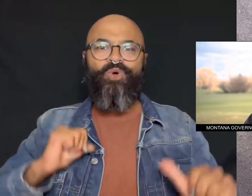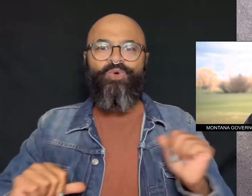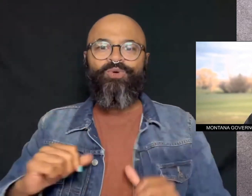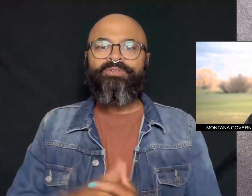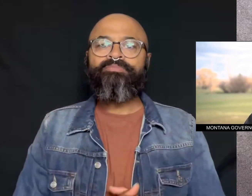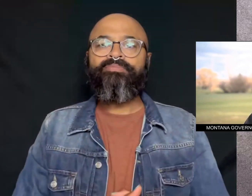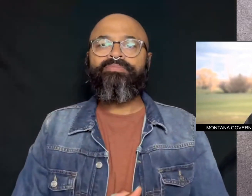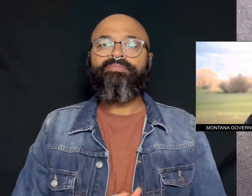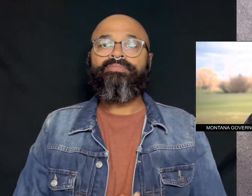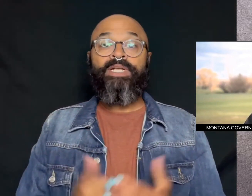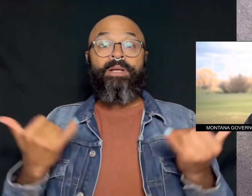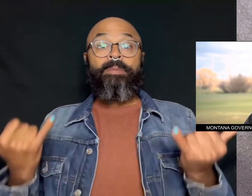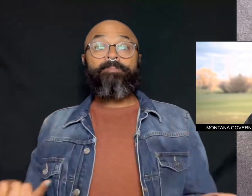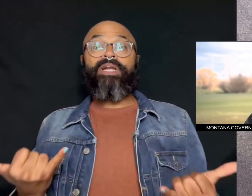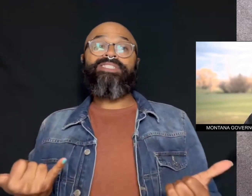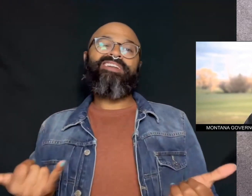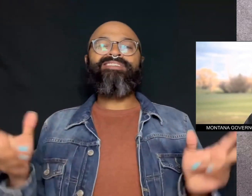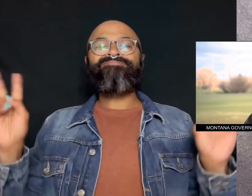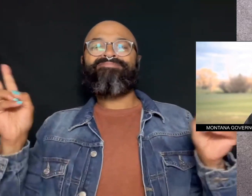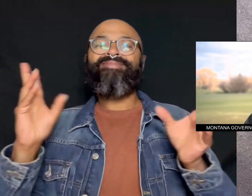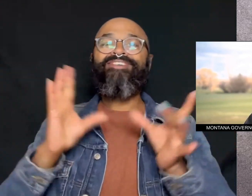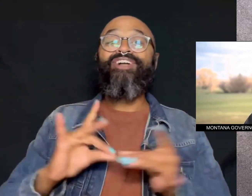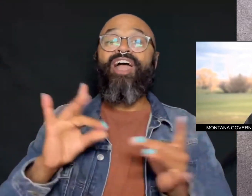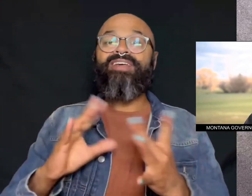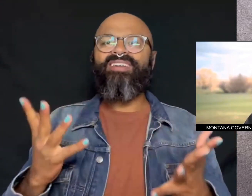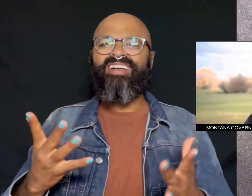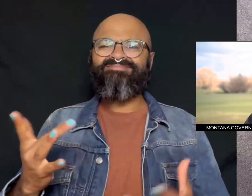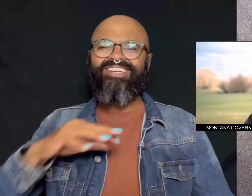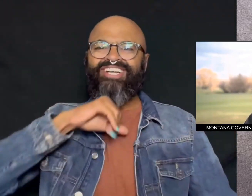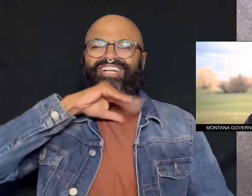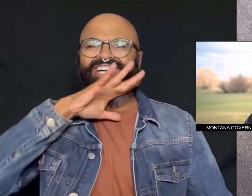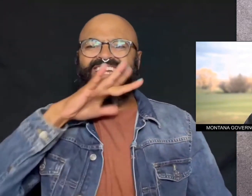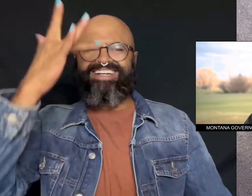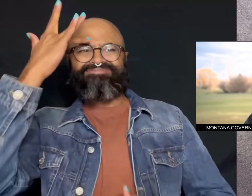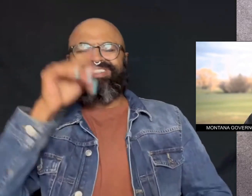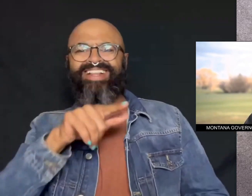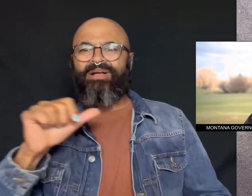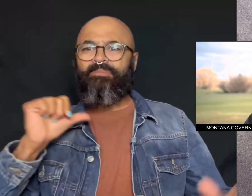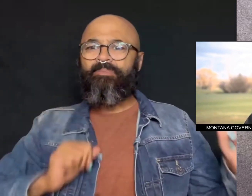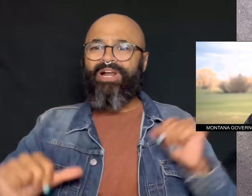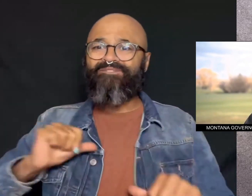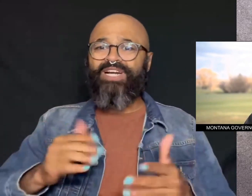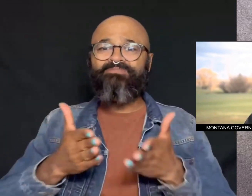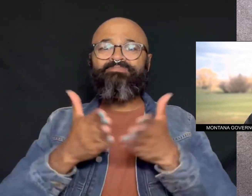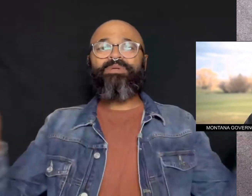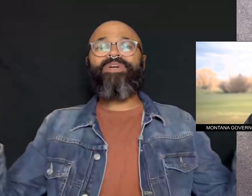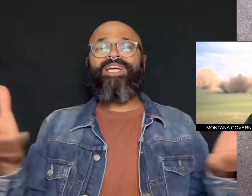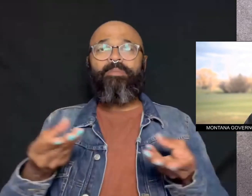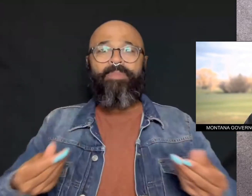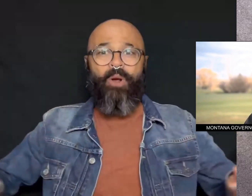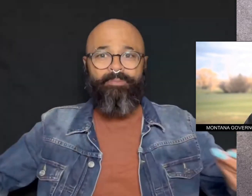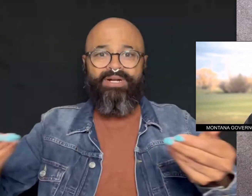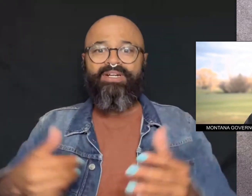sexually oriented shows and from being present at so-called obscene performances on public property.